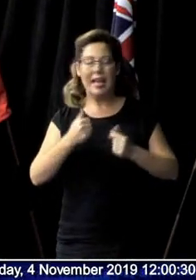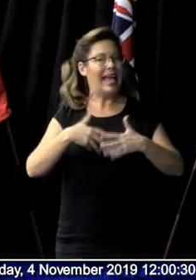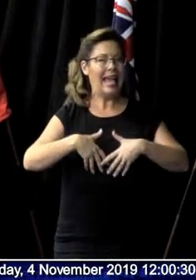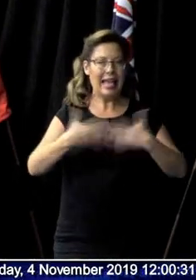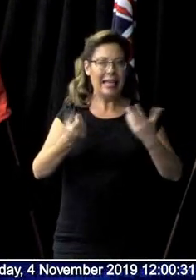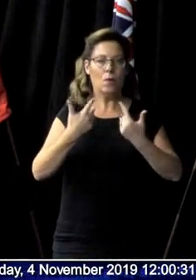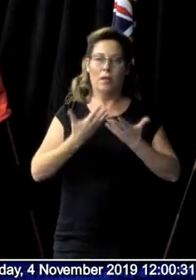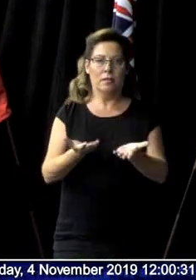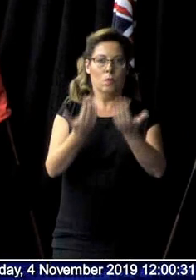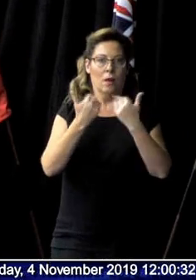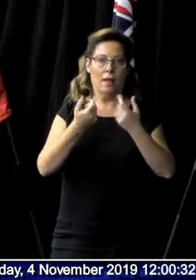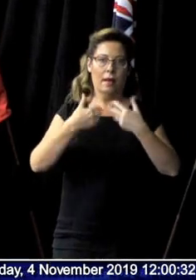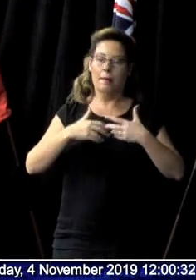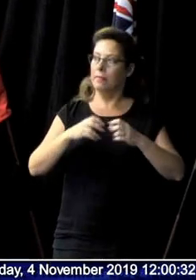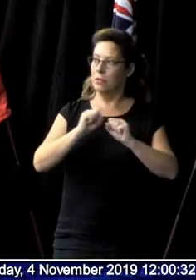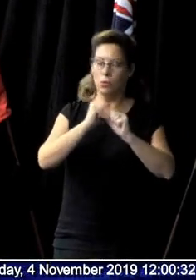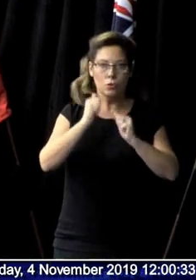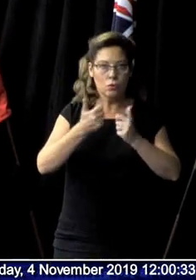which is being produced with astonishing skill.